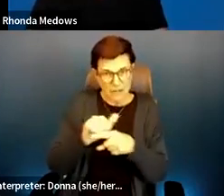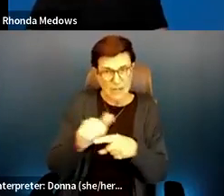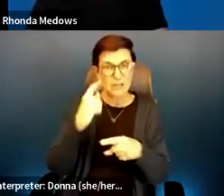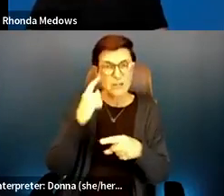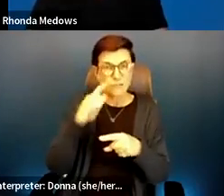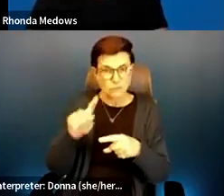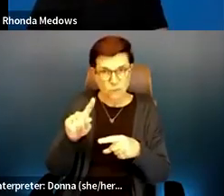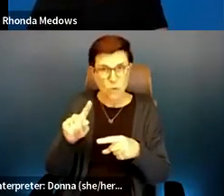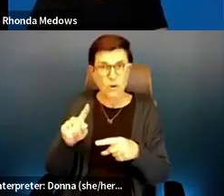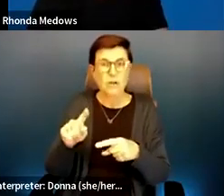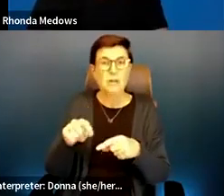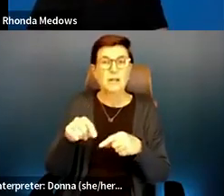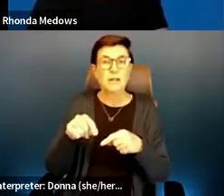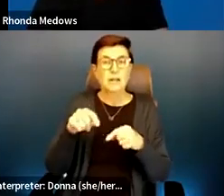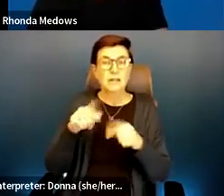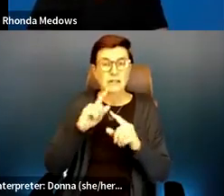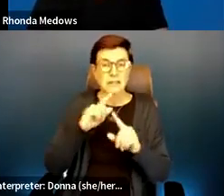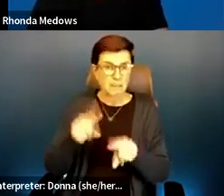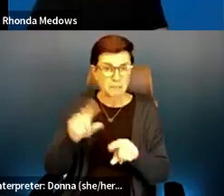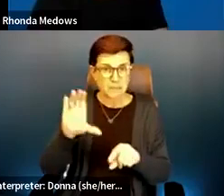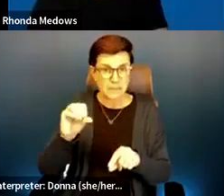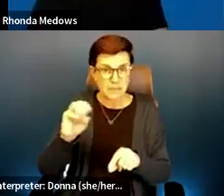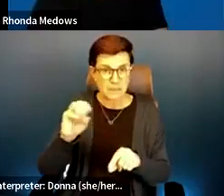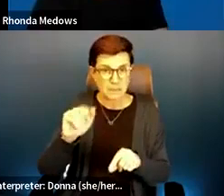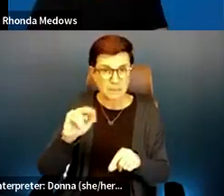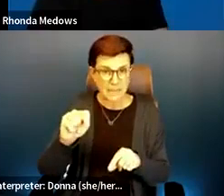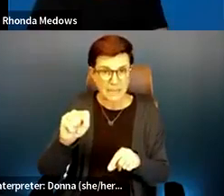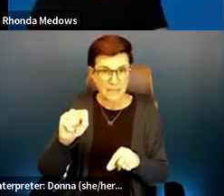and function, and needs to understand that in the case